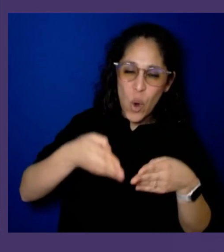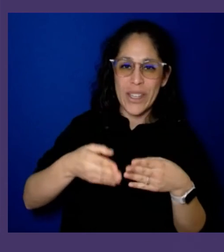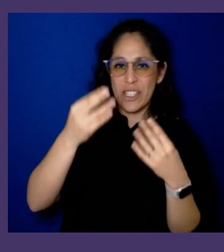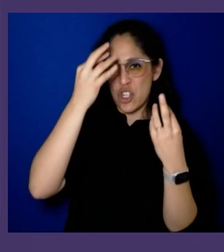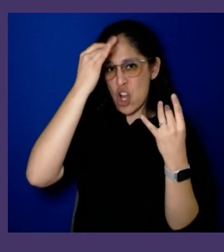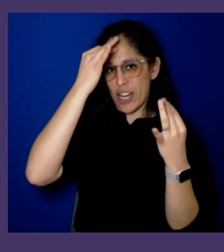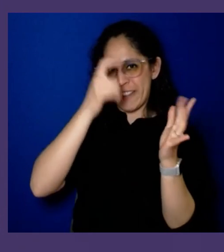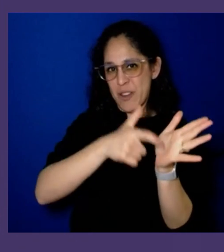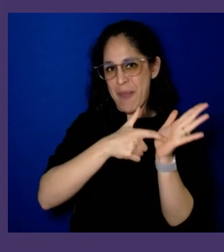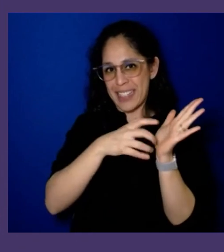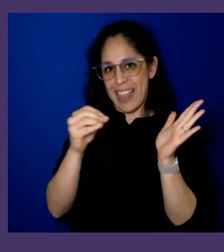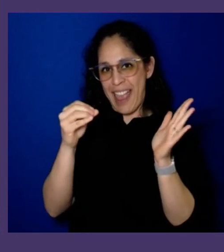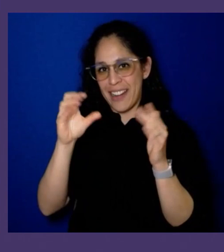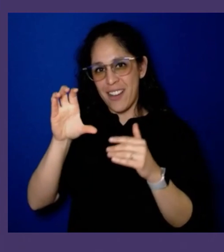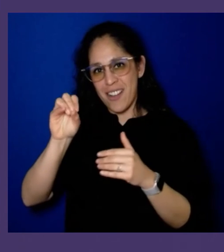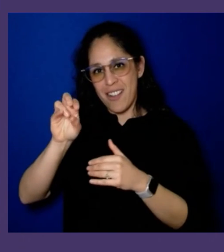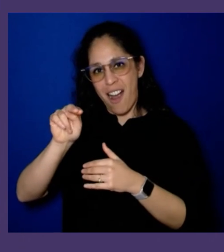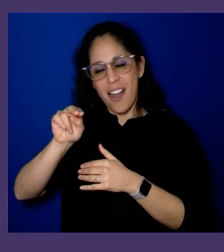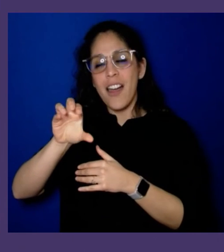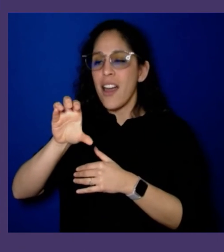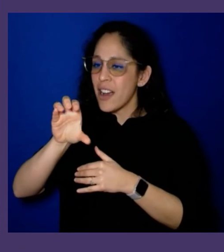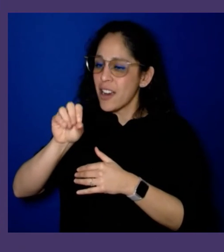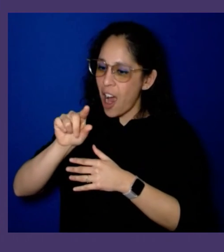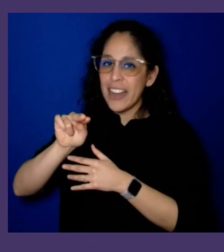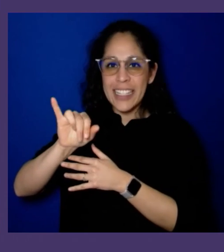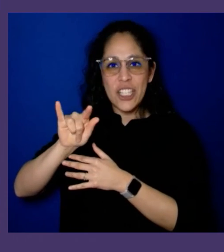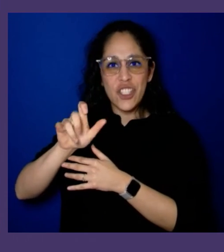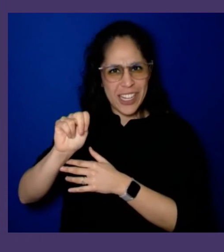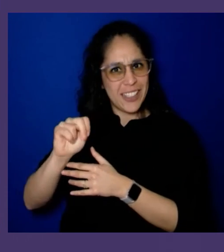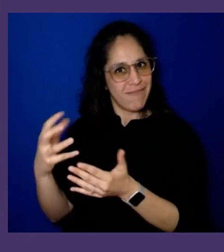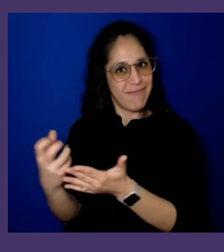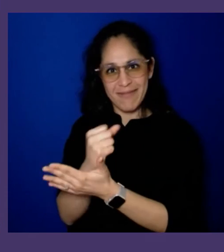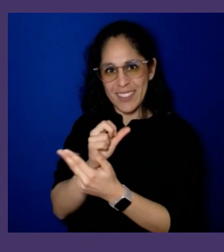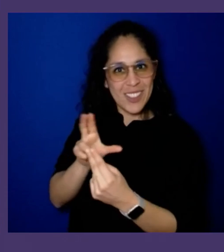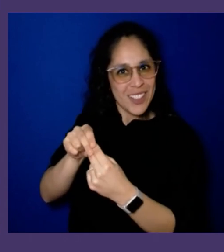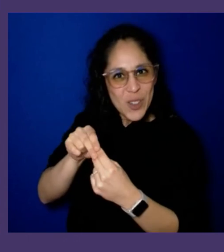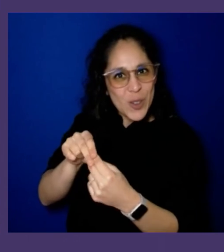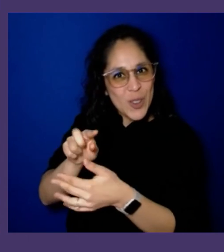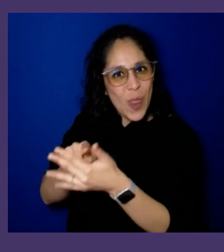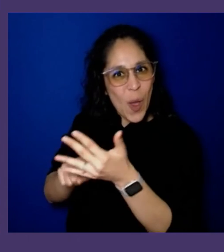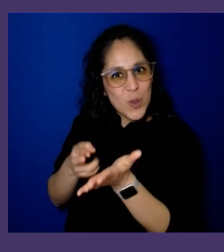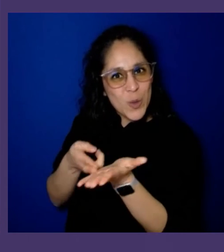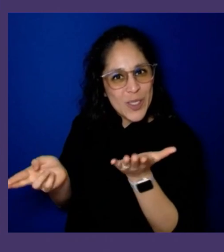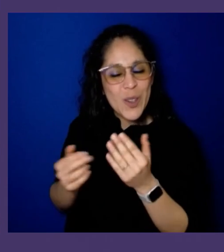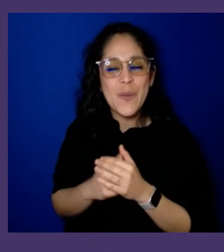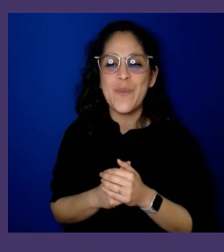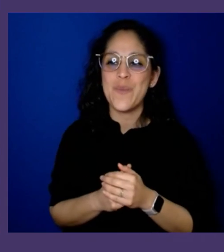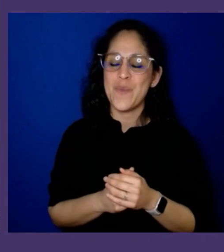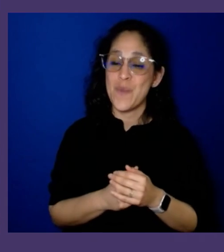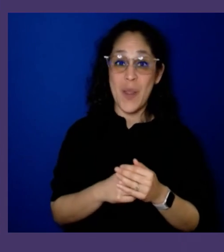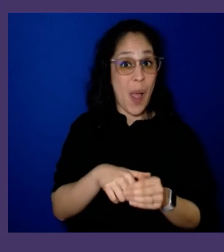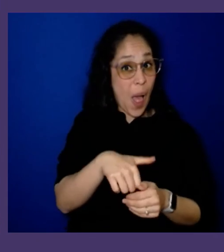Feel free to use those. The other thing that I would take away is that this is about product quality.